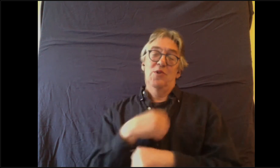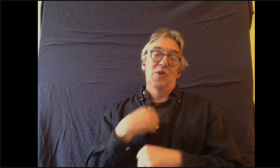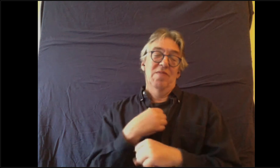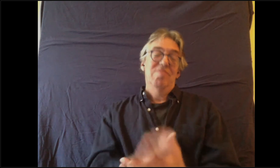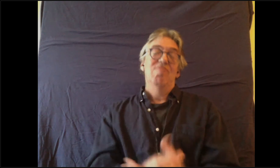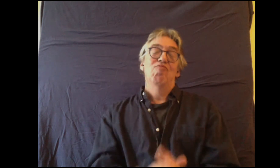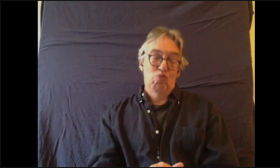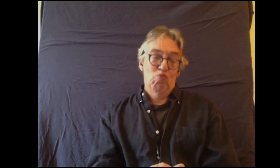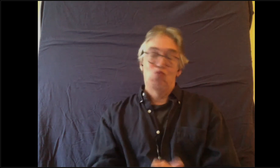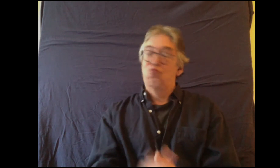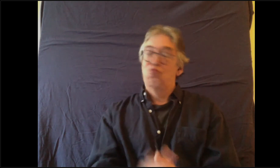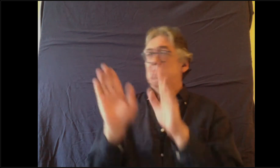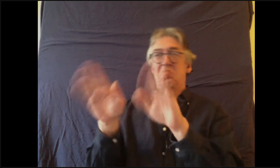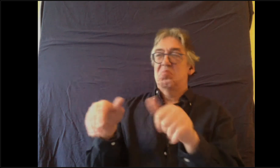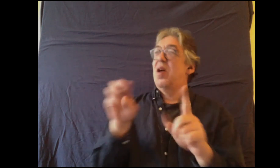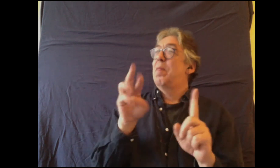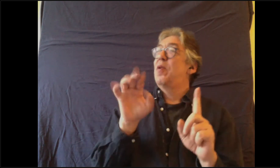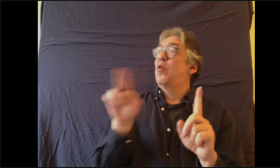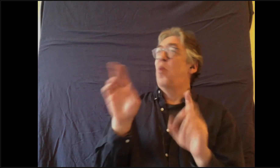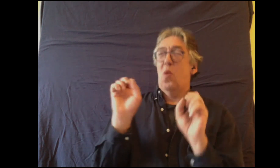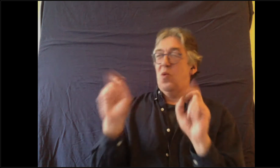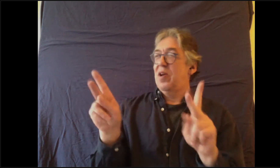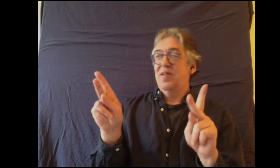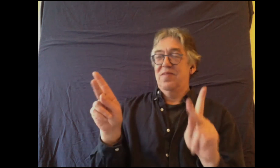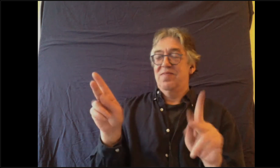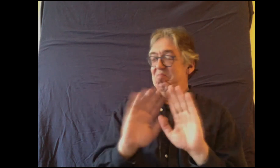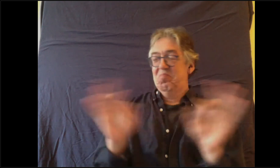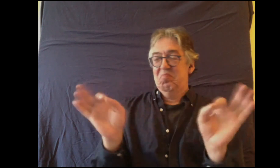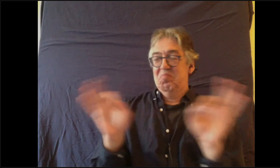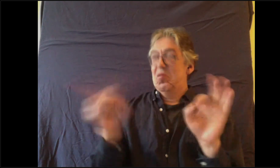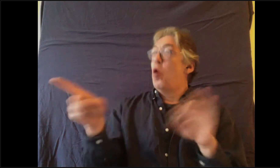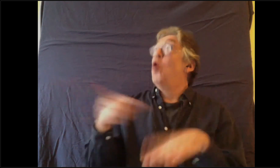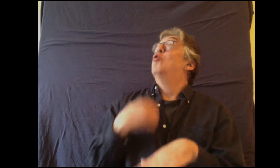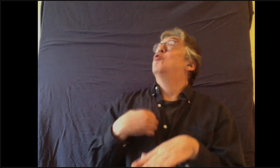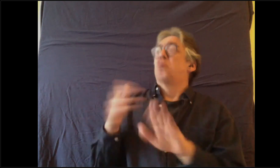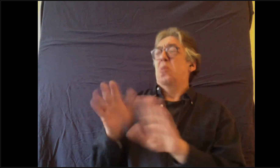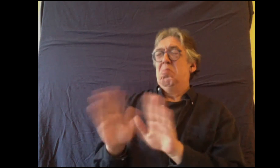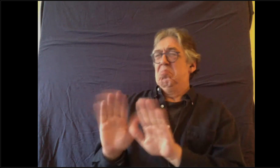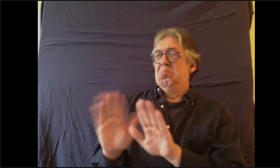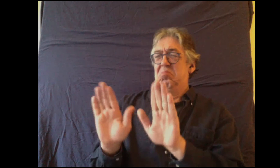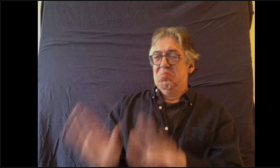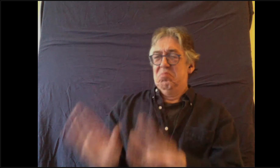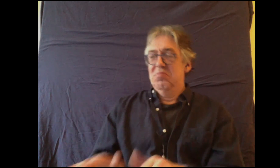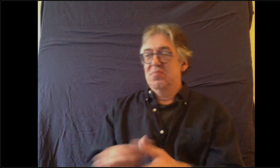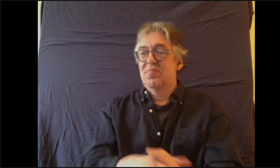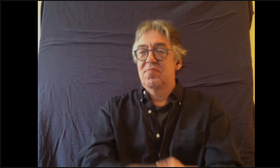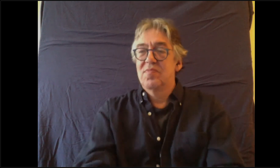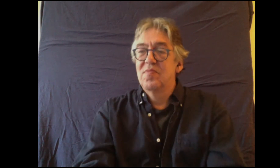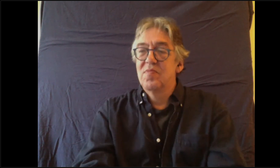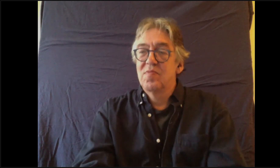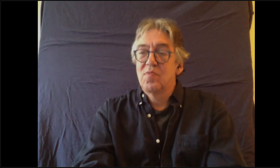Nothing to apologize for. And it's no problem whatsoever.